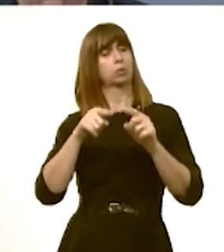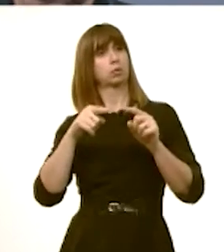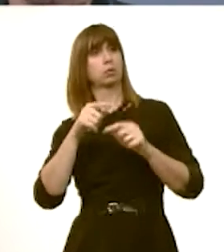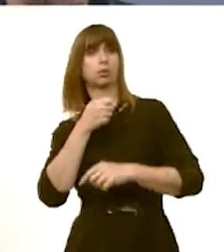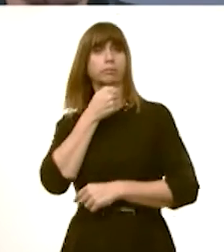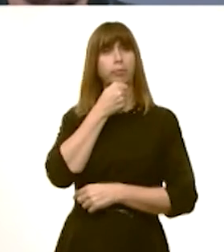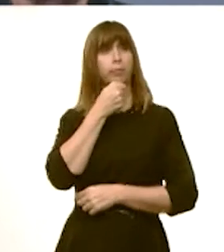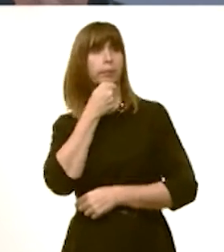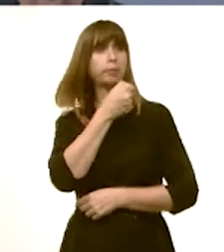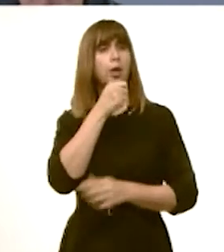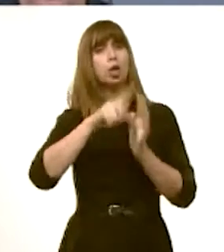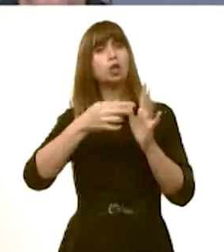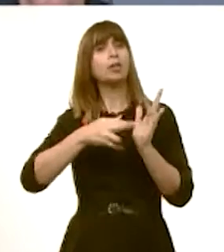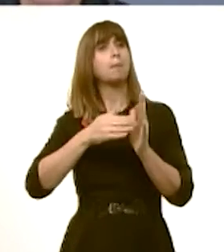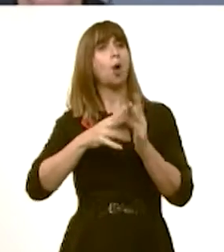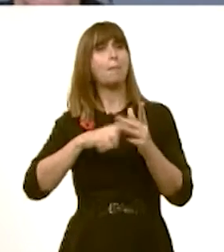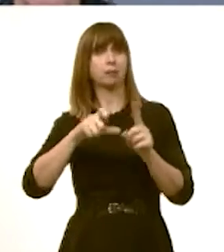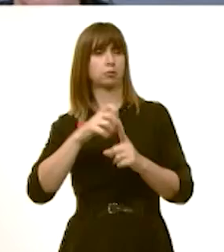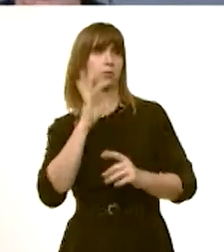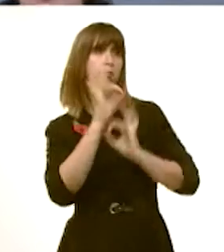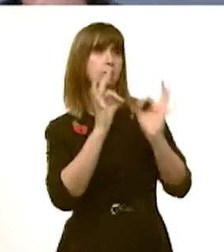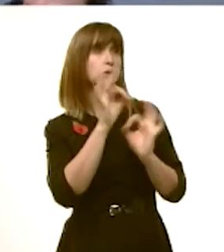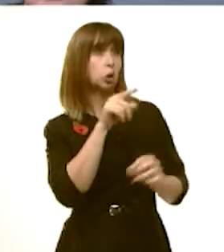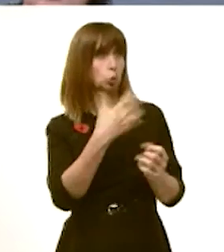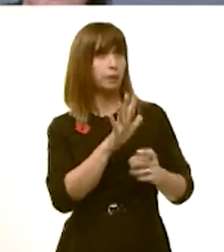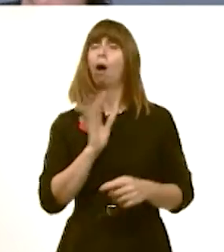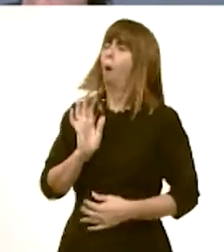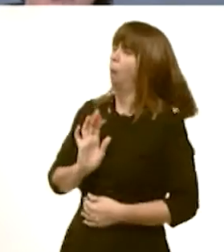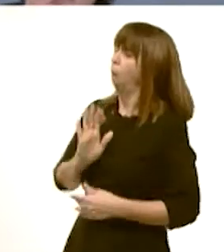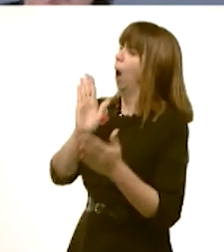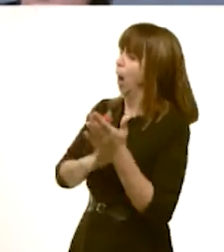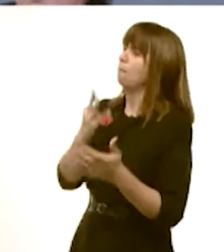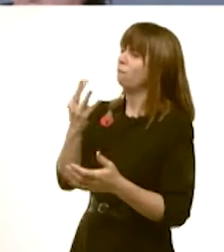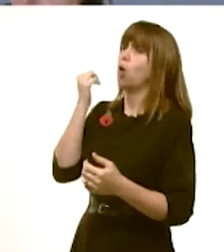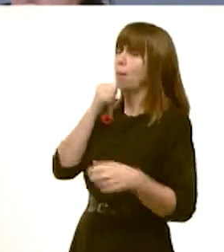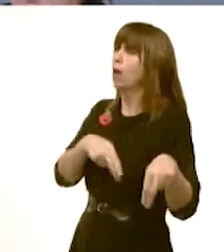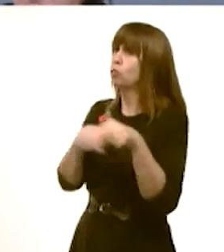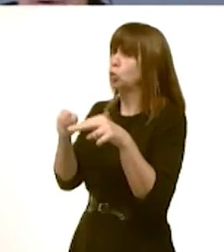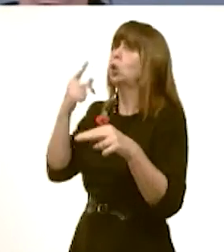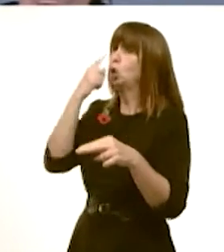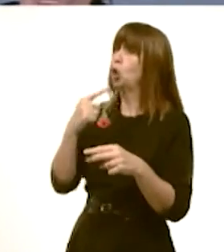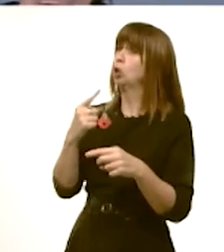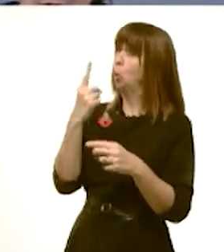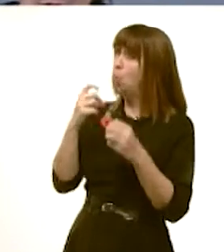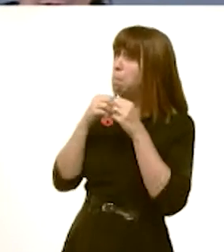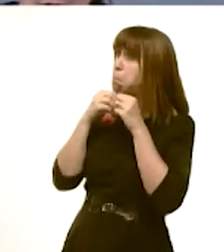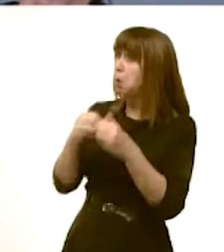said that the M4 black route could be delivered way below the £1 billion that various consultants